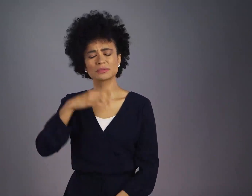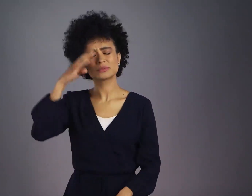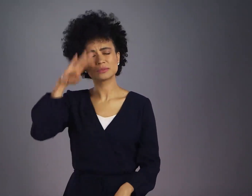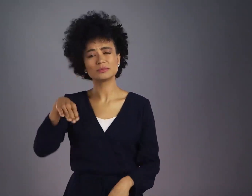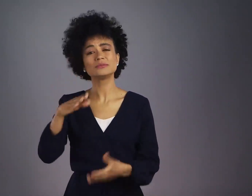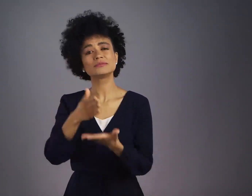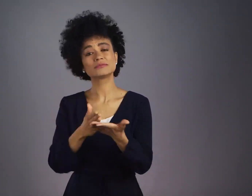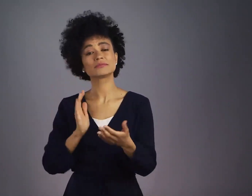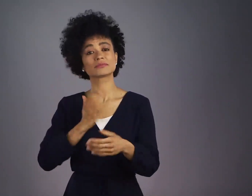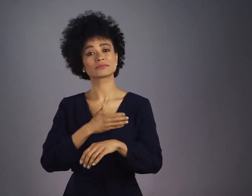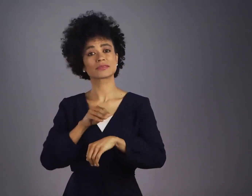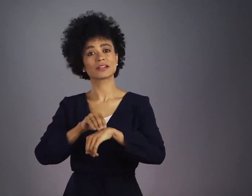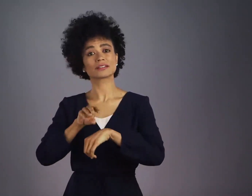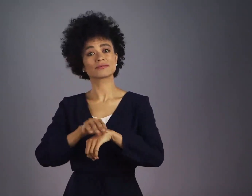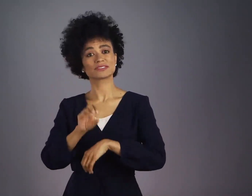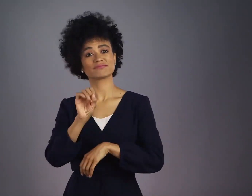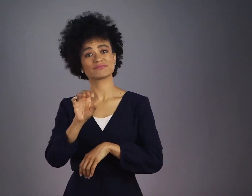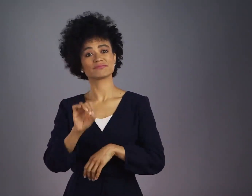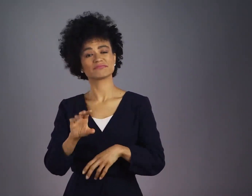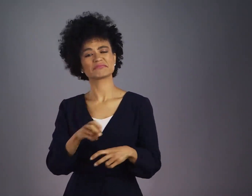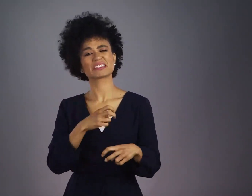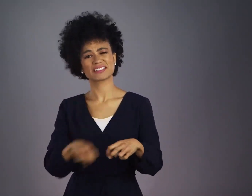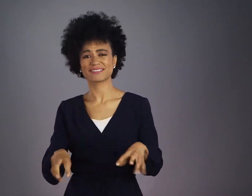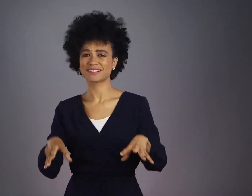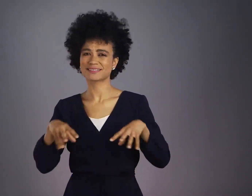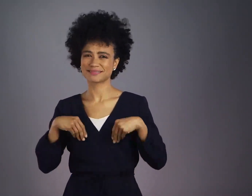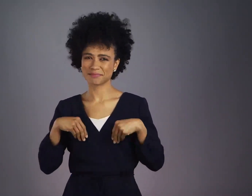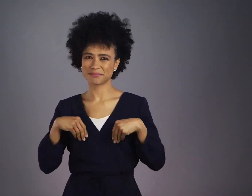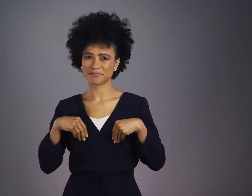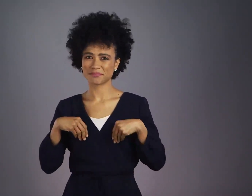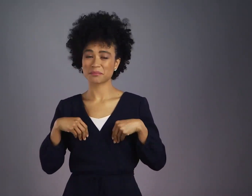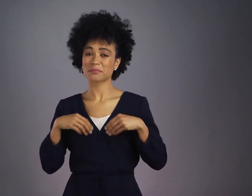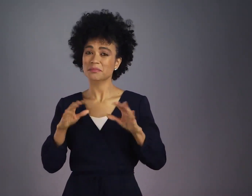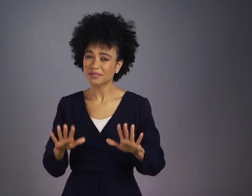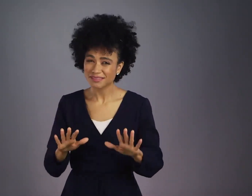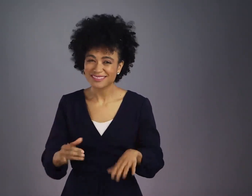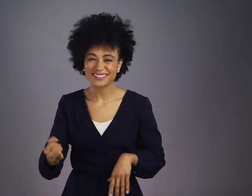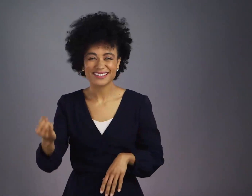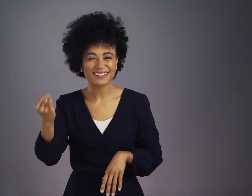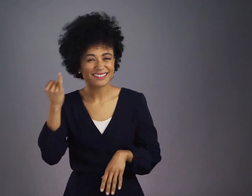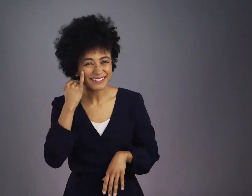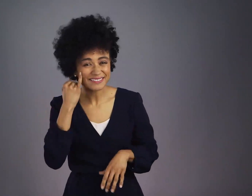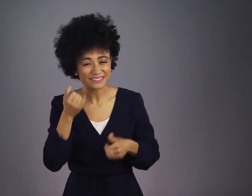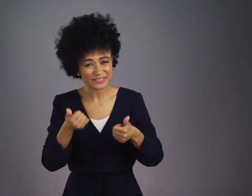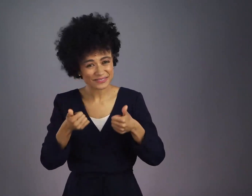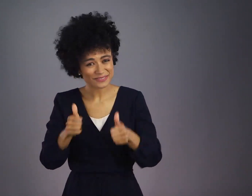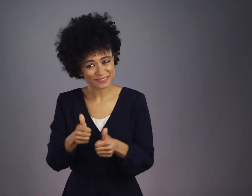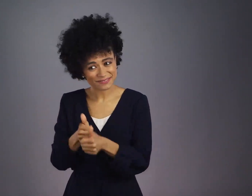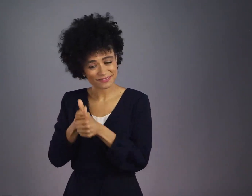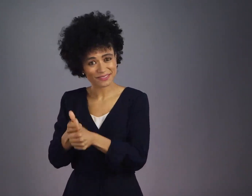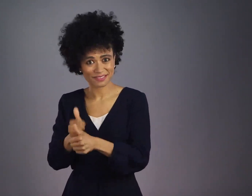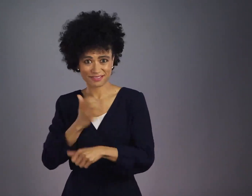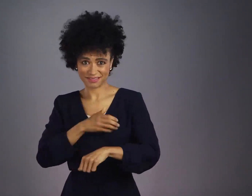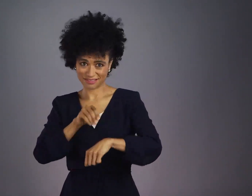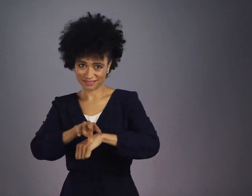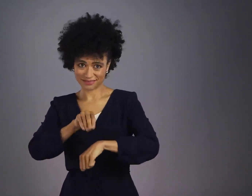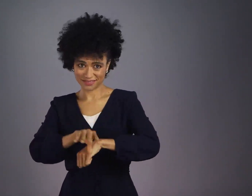We know these suggestions are sometimes difficult to follow, but you will save many a heartbreak if you can succeed in observing them.